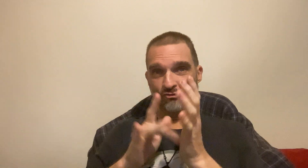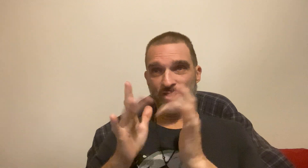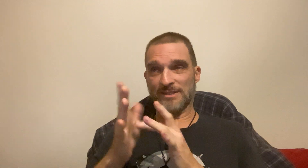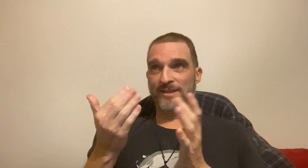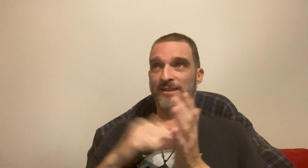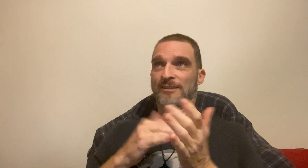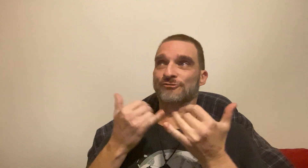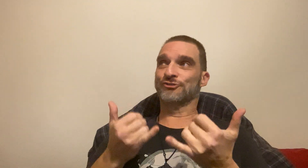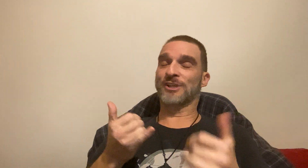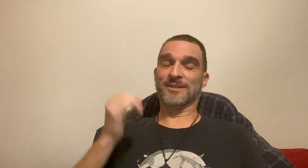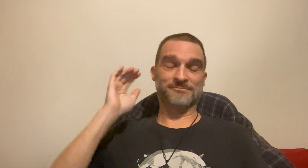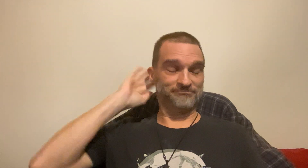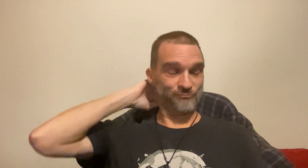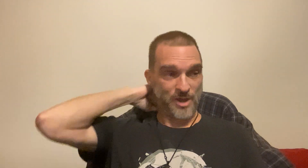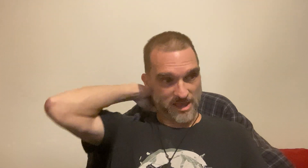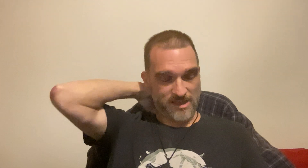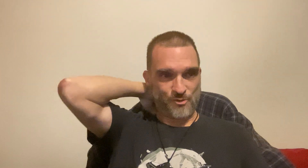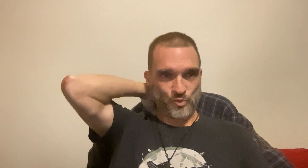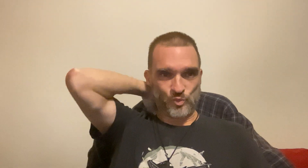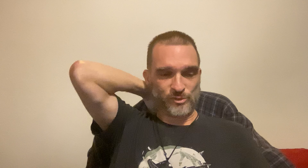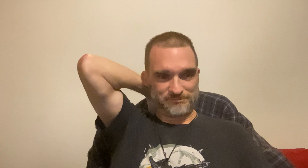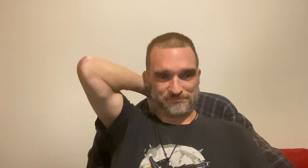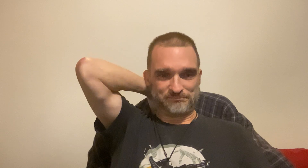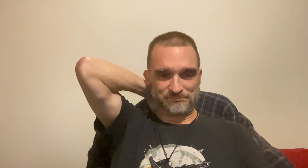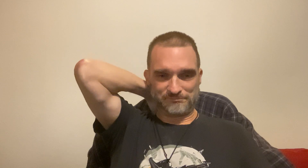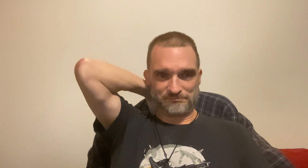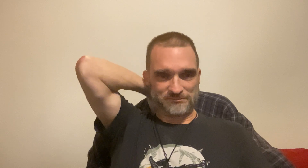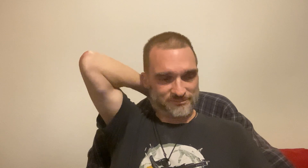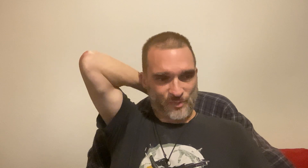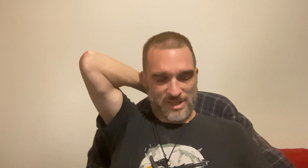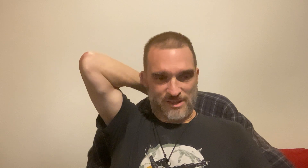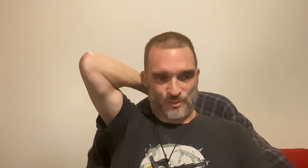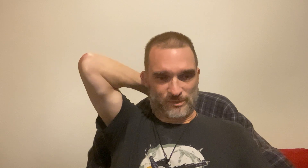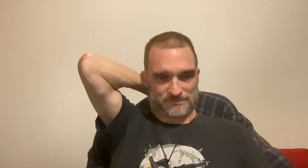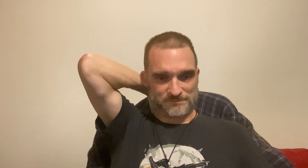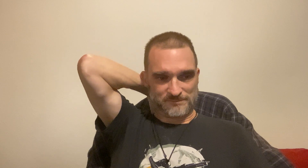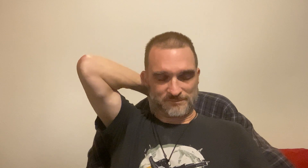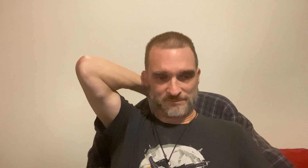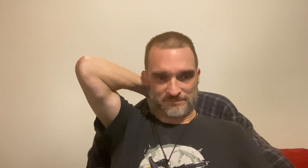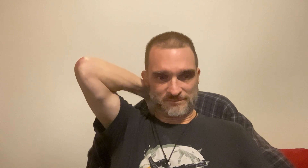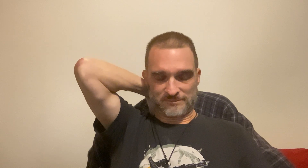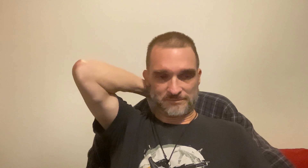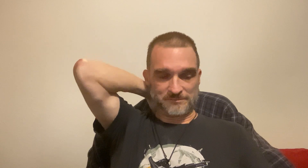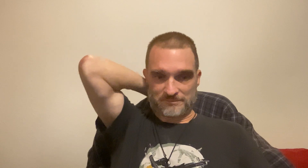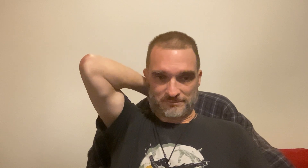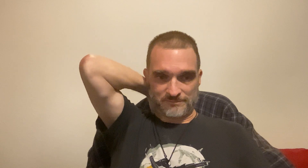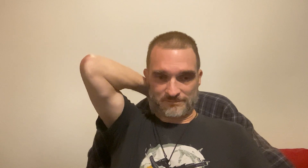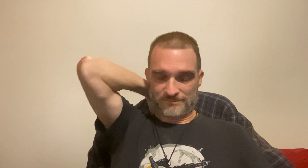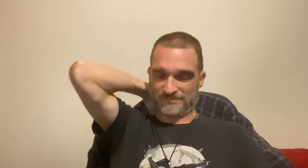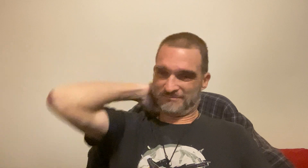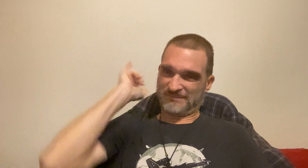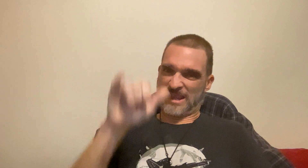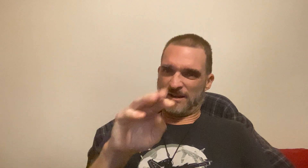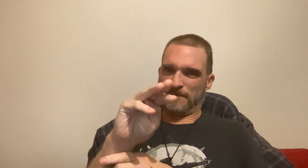I never thought I'd see Jesus again today. *WOW* *WOW!*